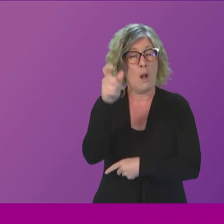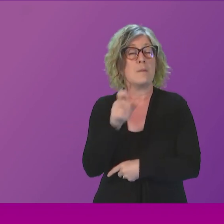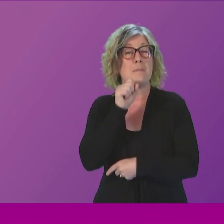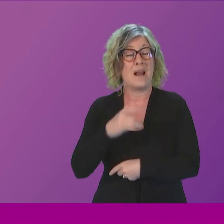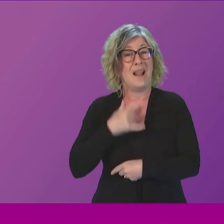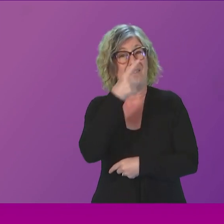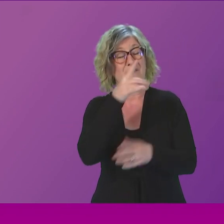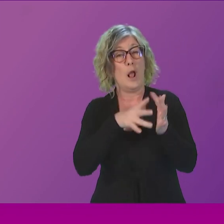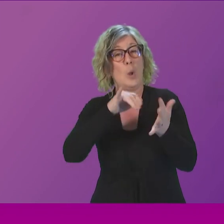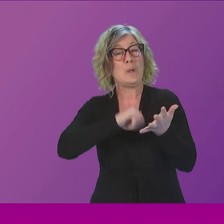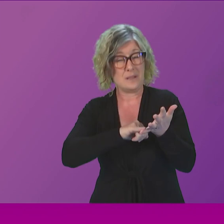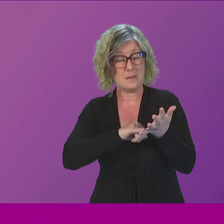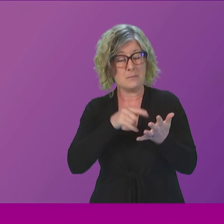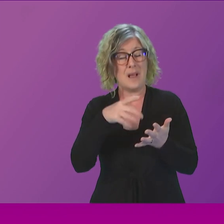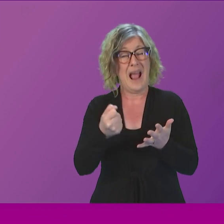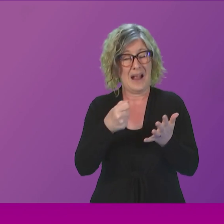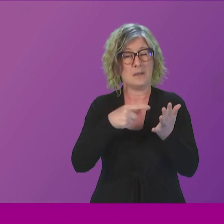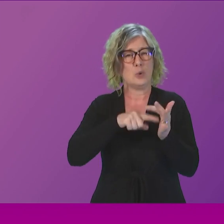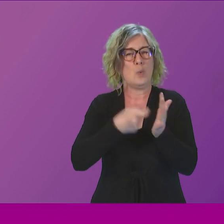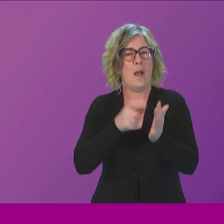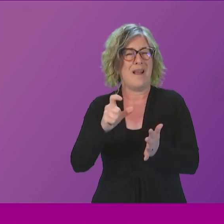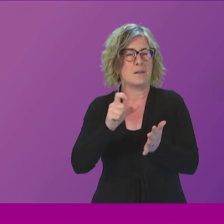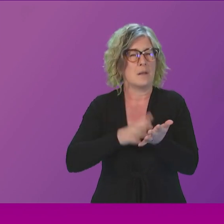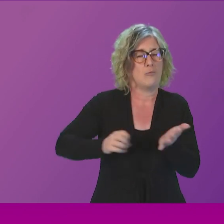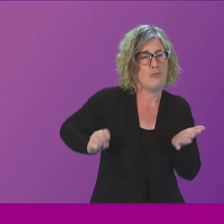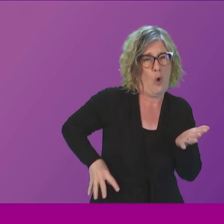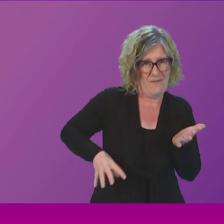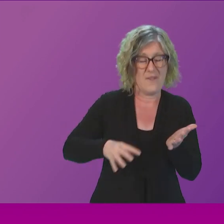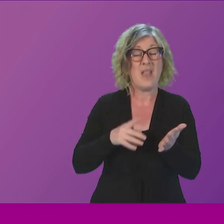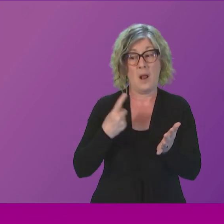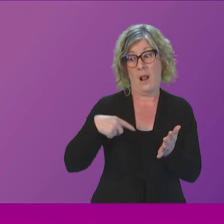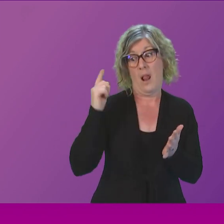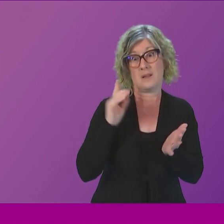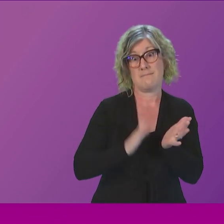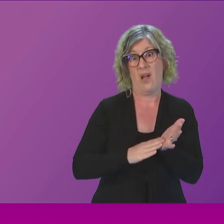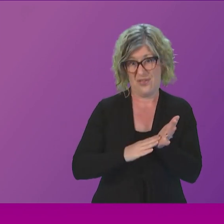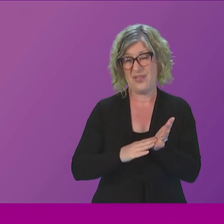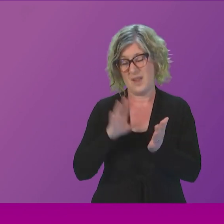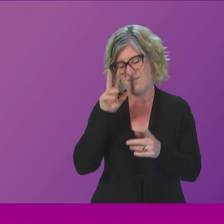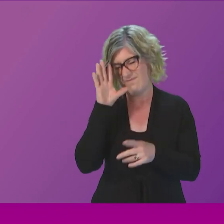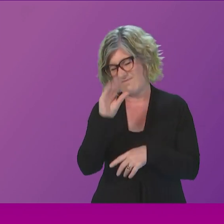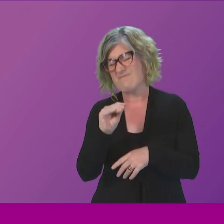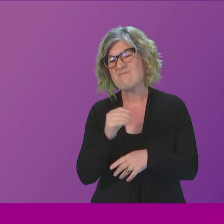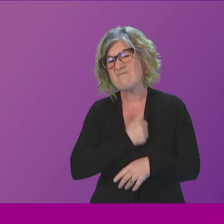Last year, he had a tumour removed but, last month, he was told the devastating news that his cancer was back in his liver and lungs.